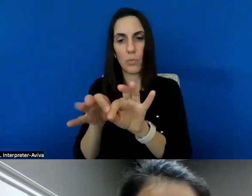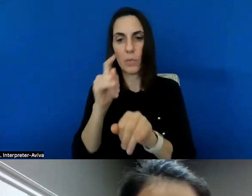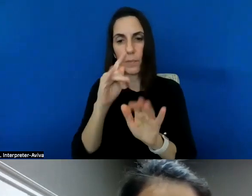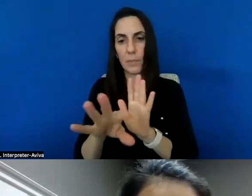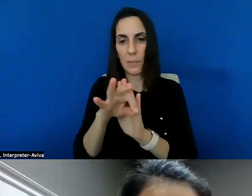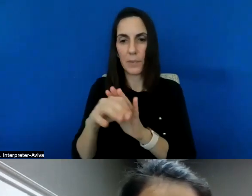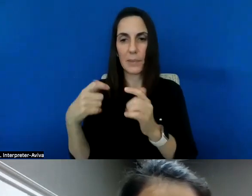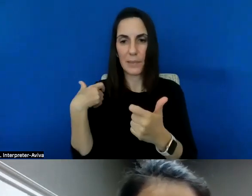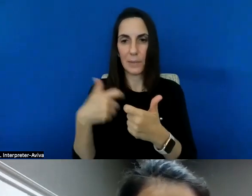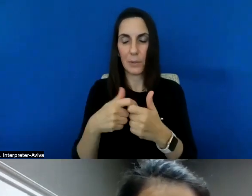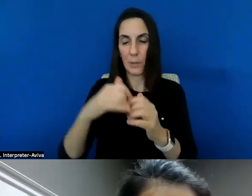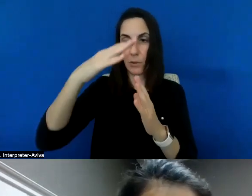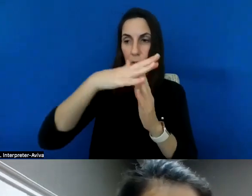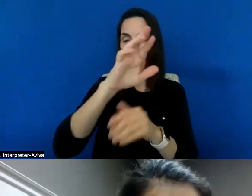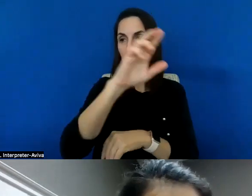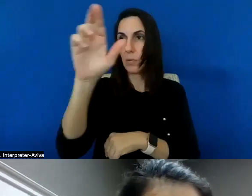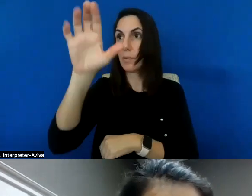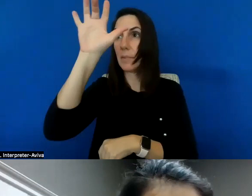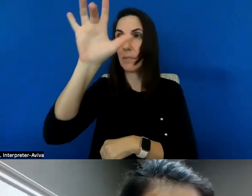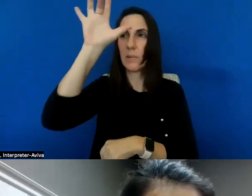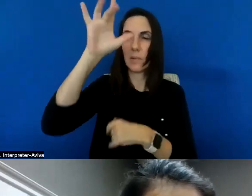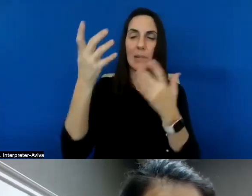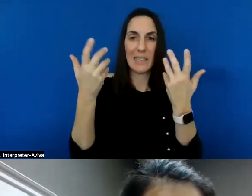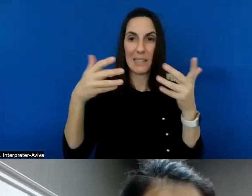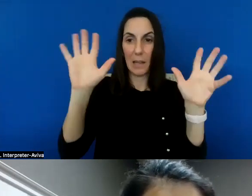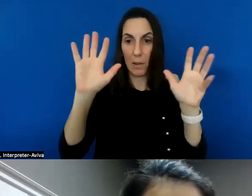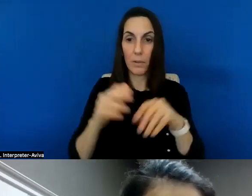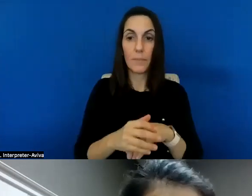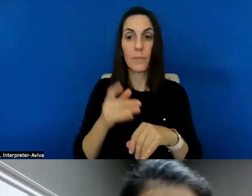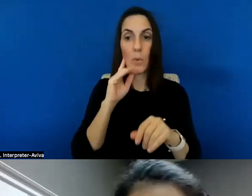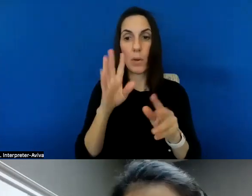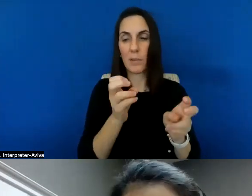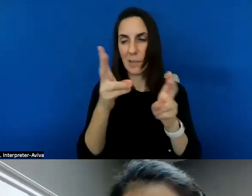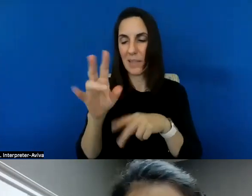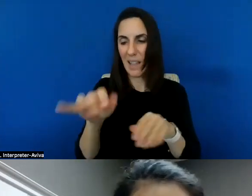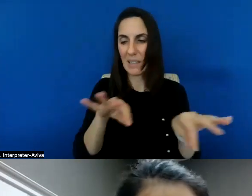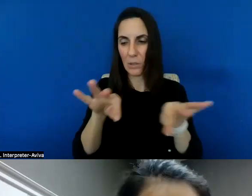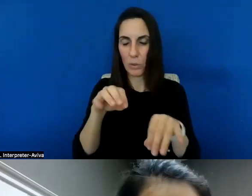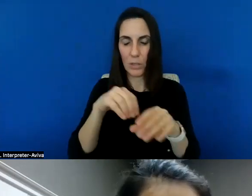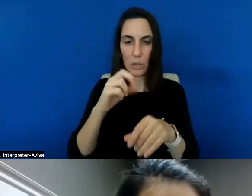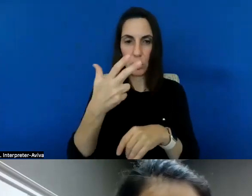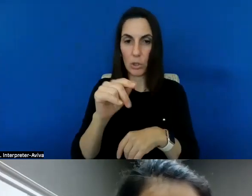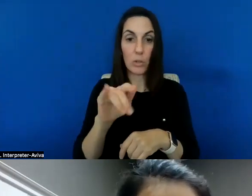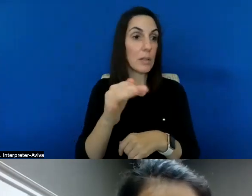then at the top, right, you tap down. 11:05:31 I'm going to paste these instructions in the chat. 11:05:34 If anyone has any questions or difficulties